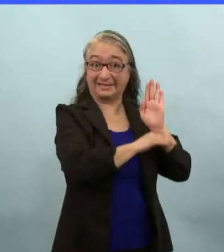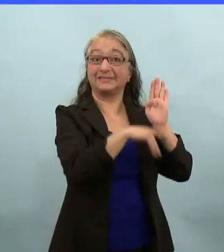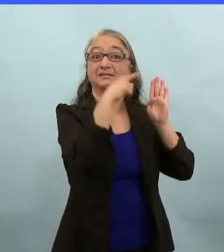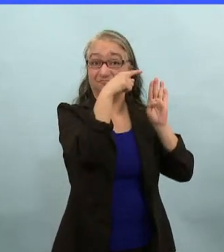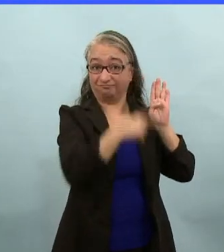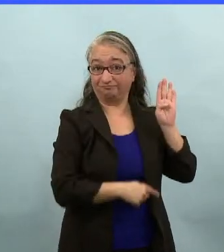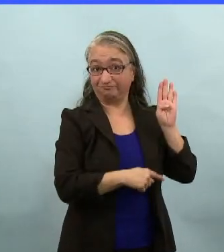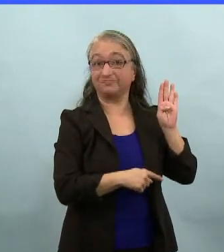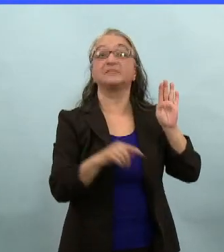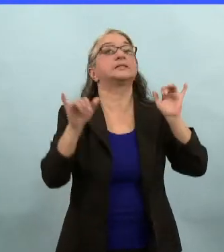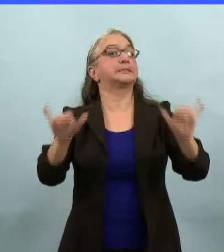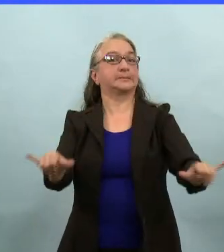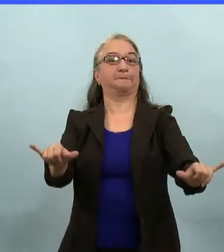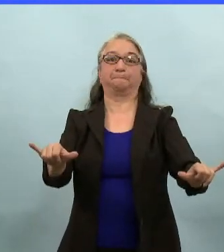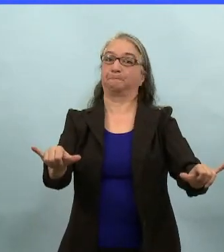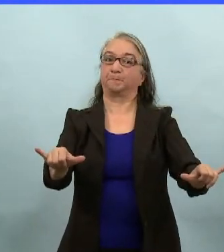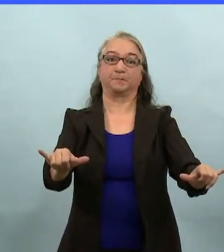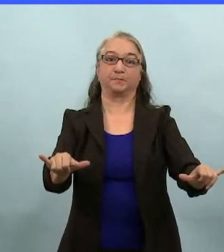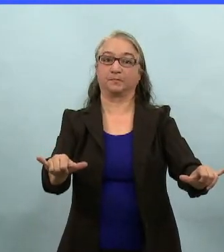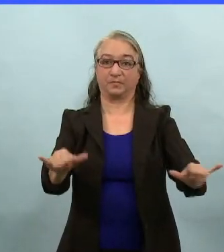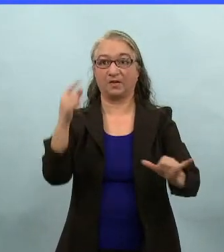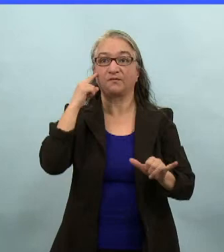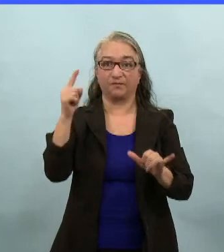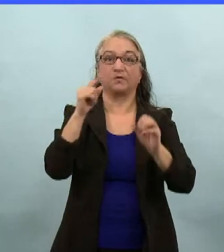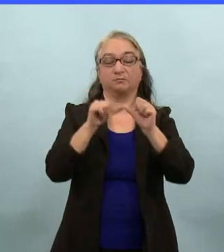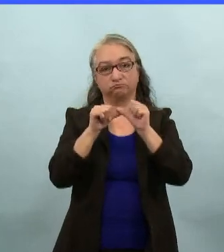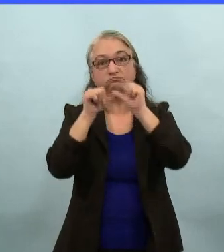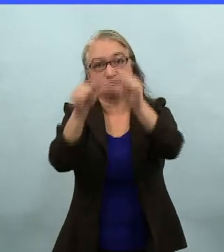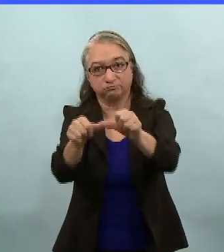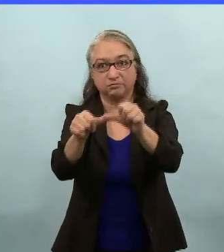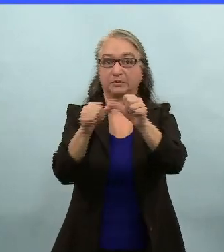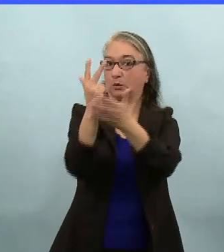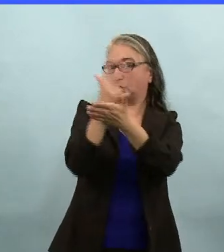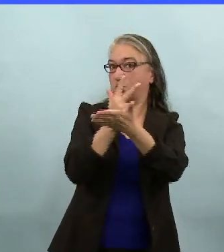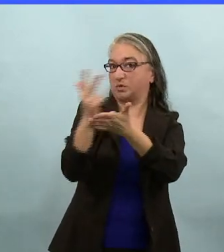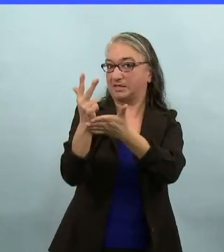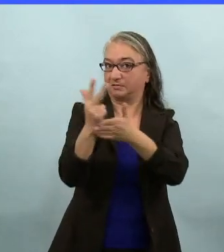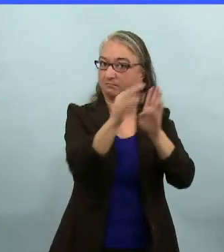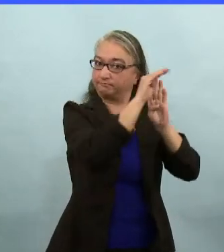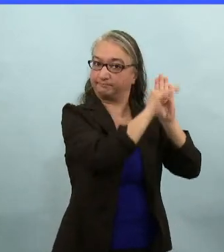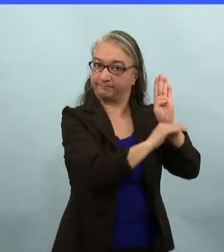next three weeks we will continue to consult with public health and with others in the community to